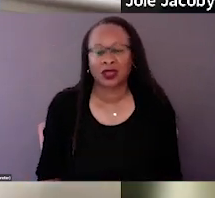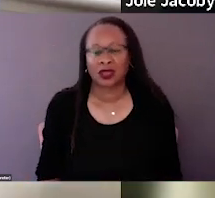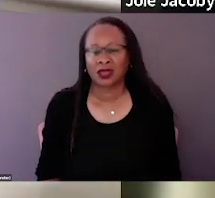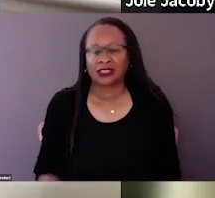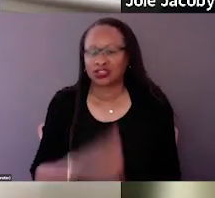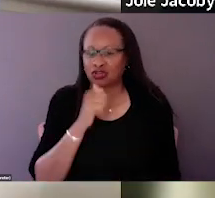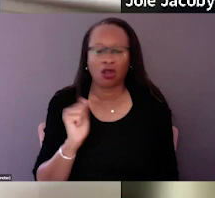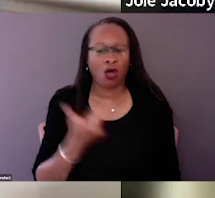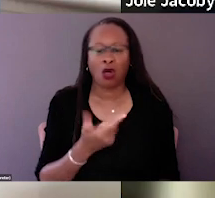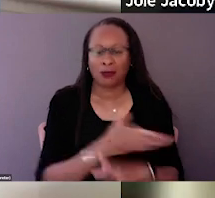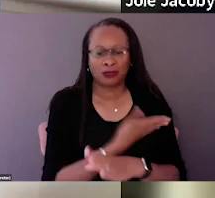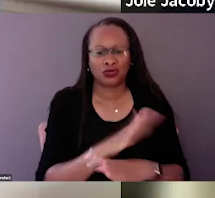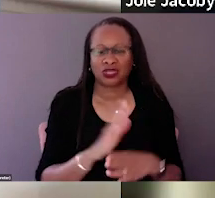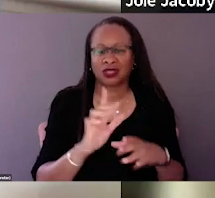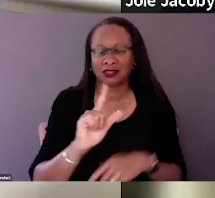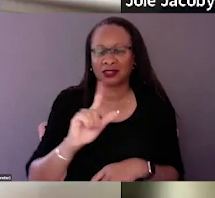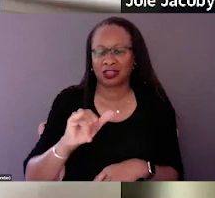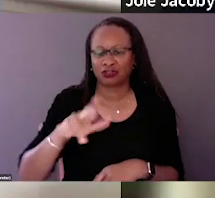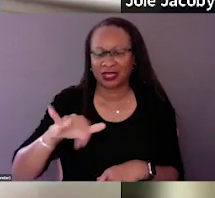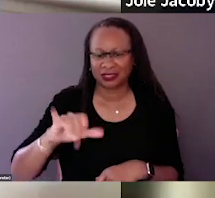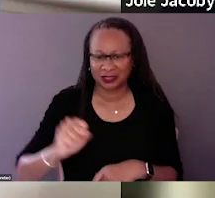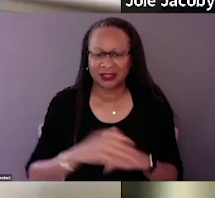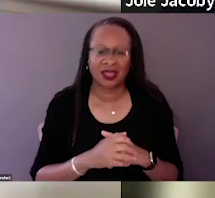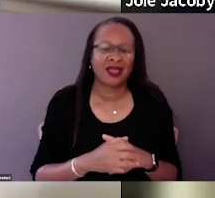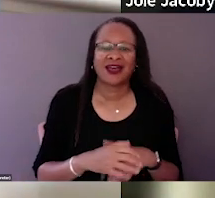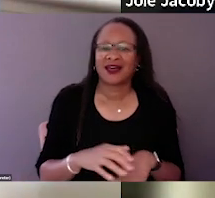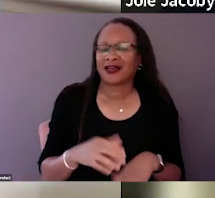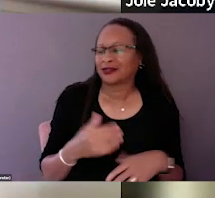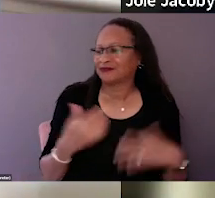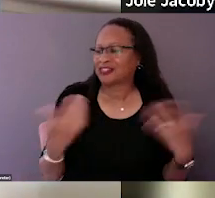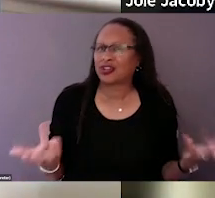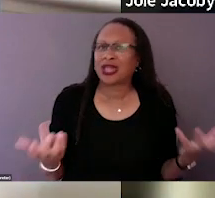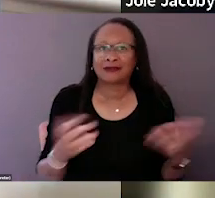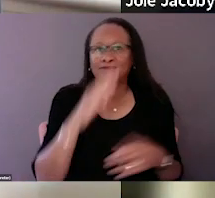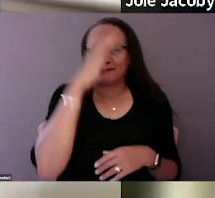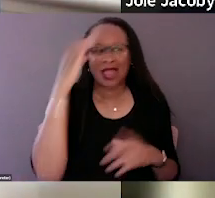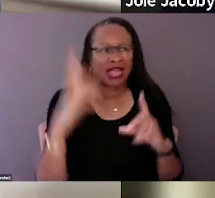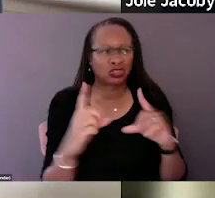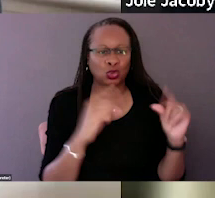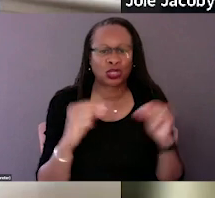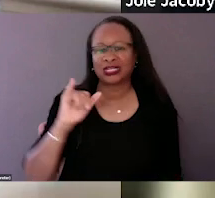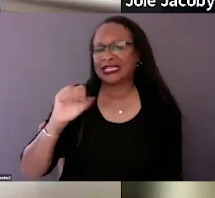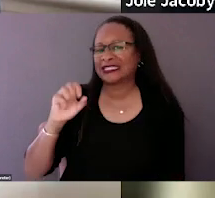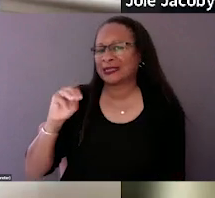They're just things, like Black Twitter isms. Yeah, Black-isms. - Black-isms.